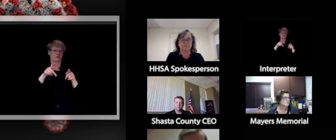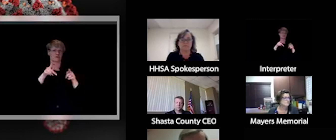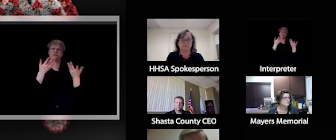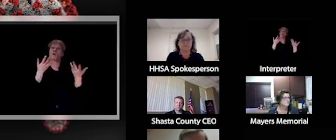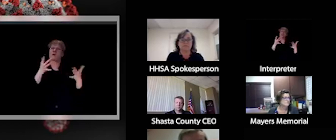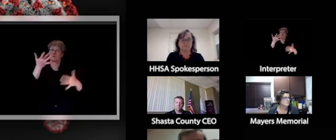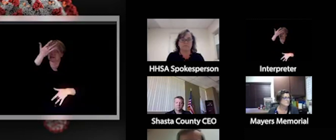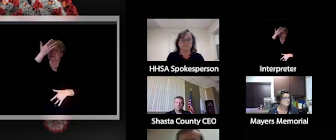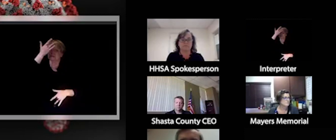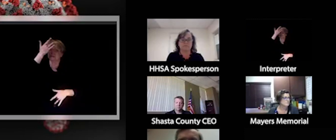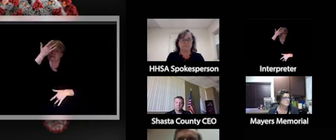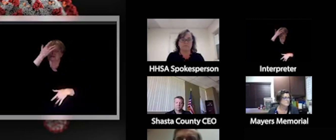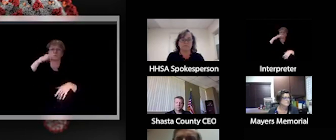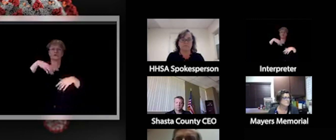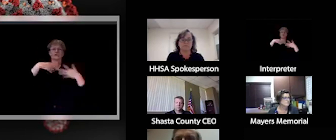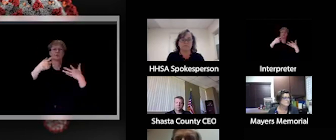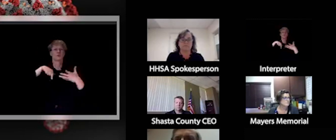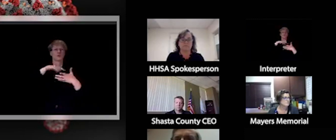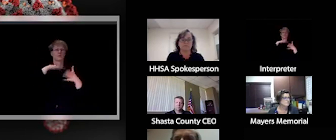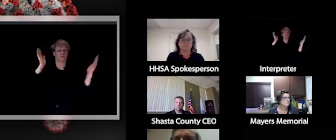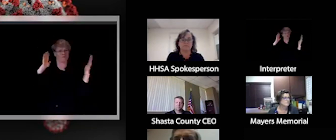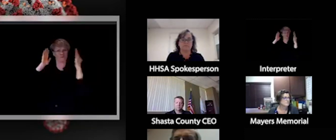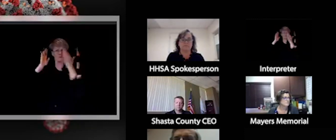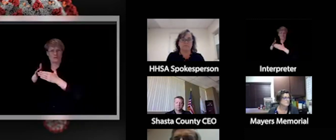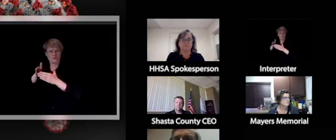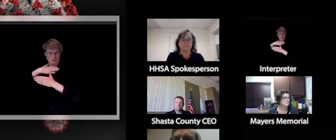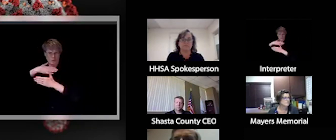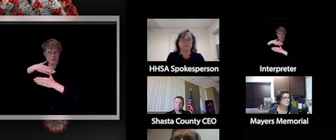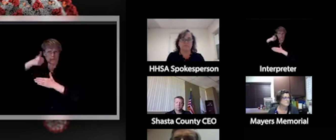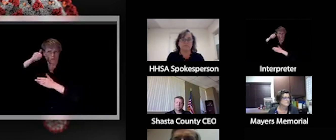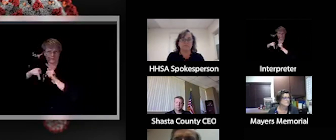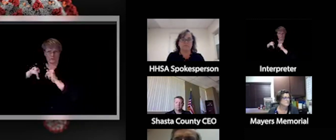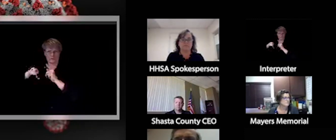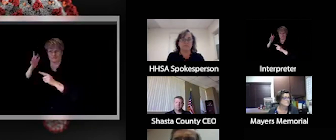more older individuals, since older people are more likely to have more severe illness.